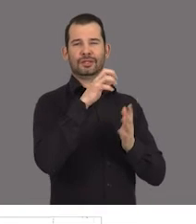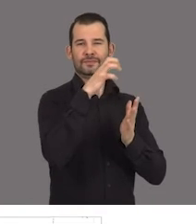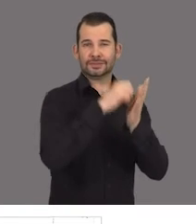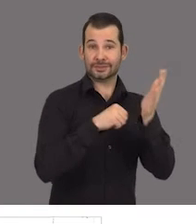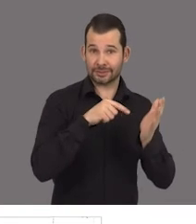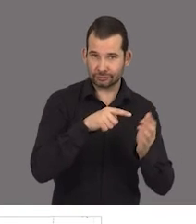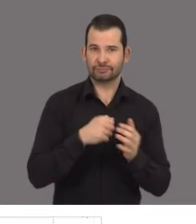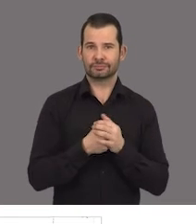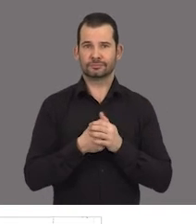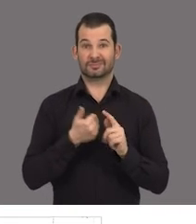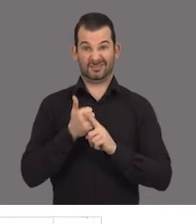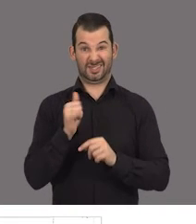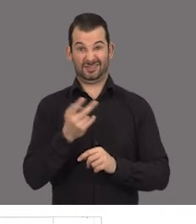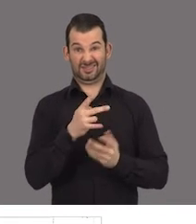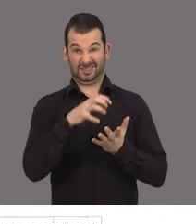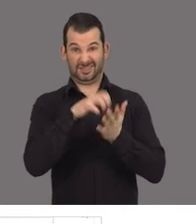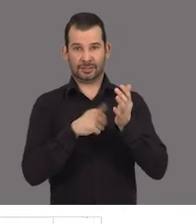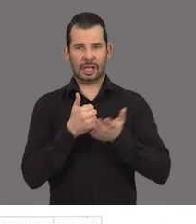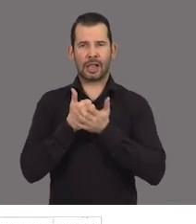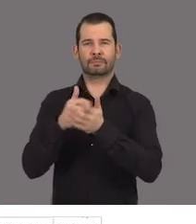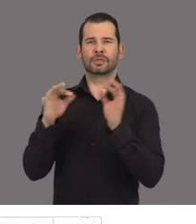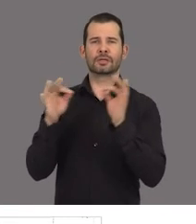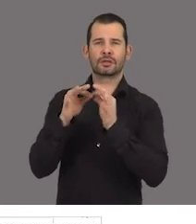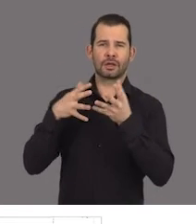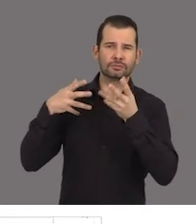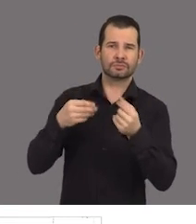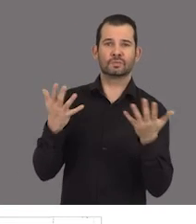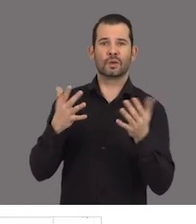These deductions help with the costs of living and travelling in the North.